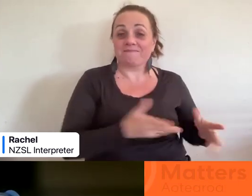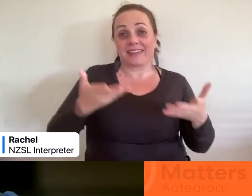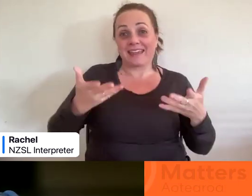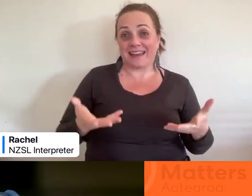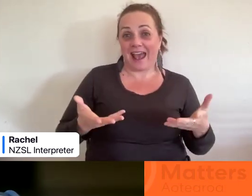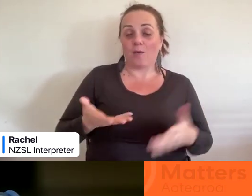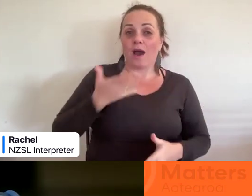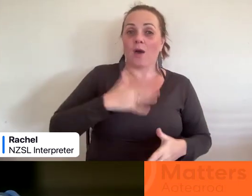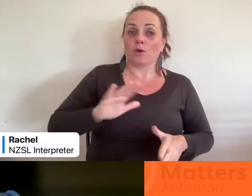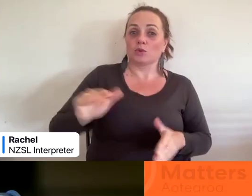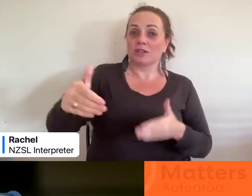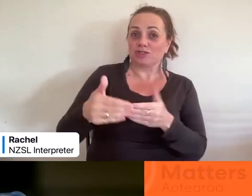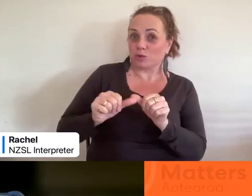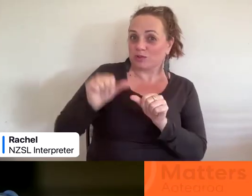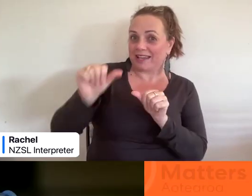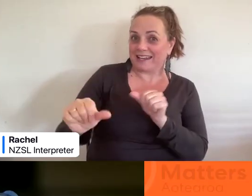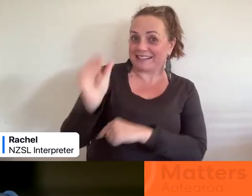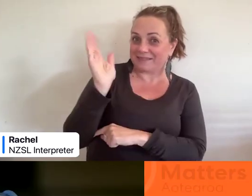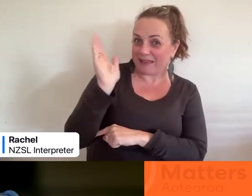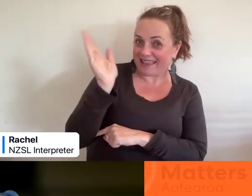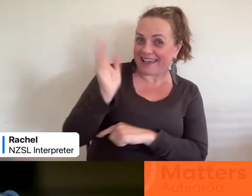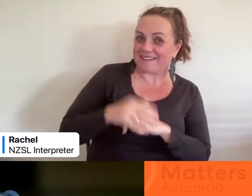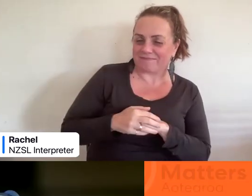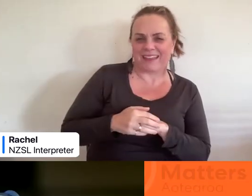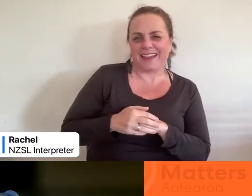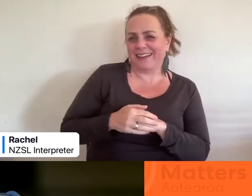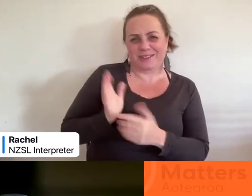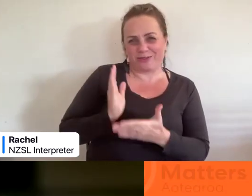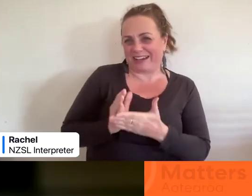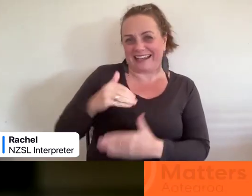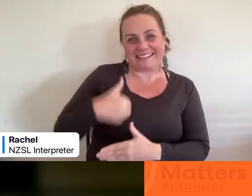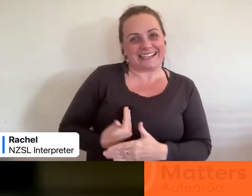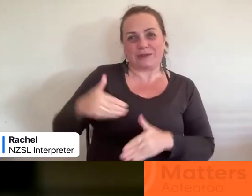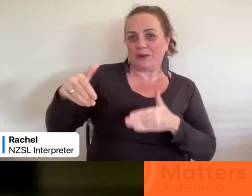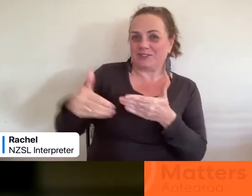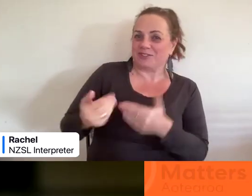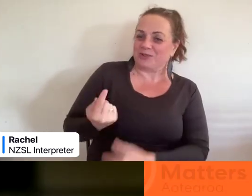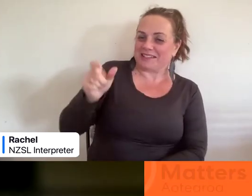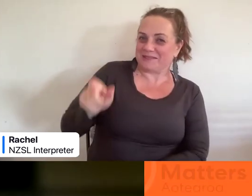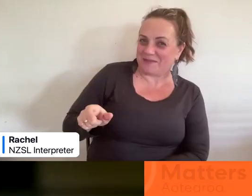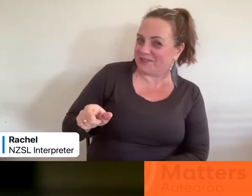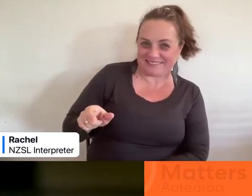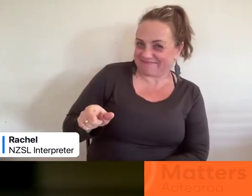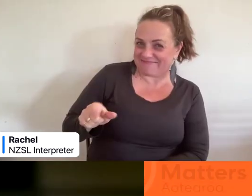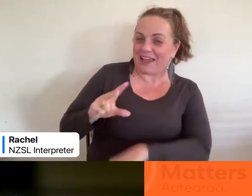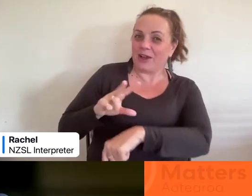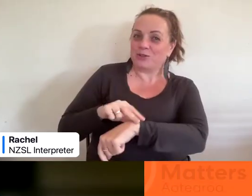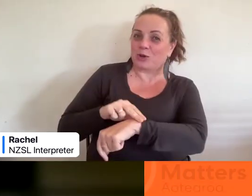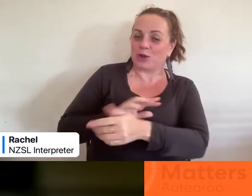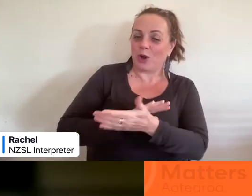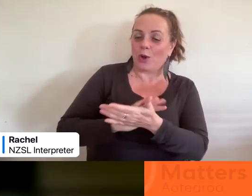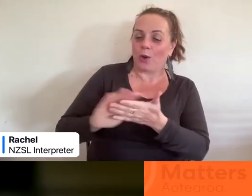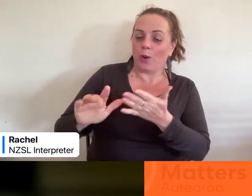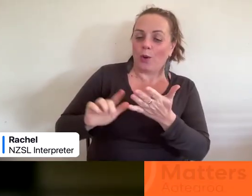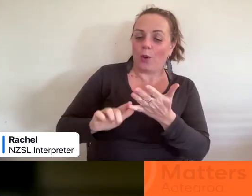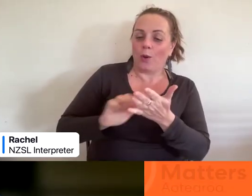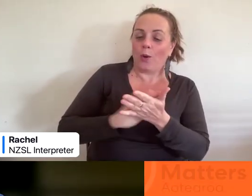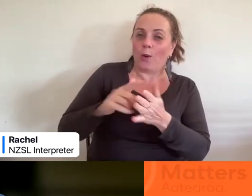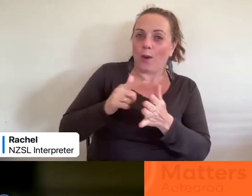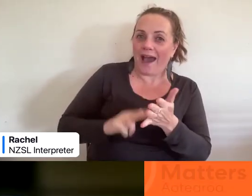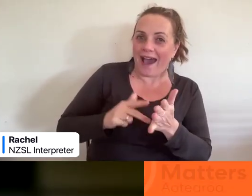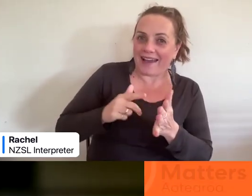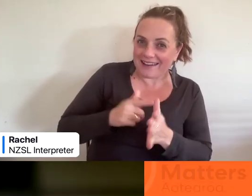our next speaker. She needs little introduction. Dr Huhana Hickey is a highly respected disability